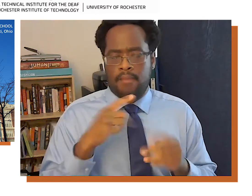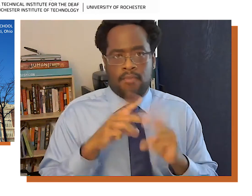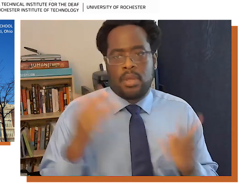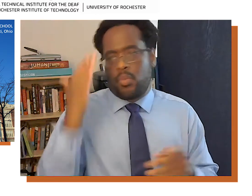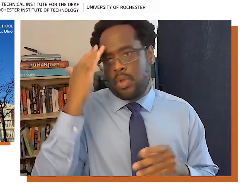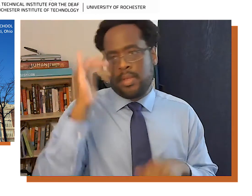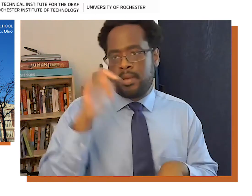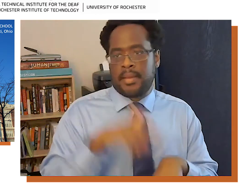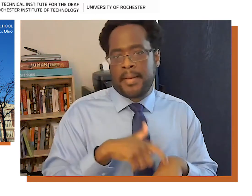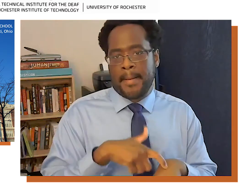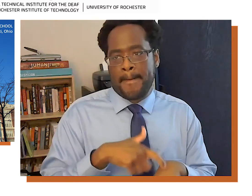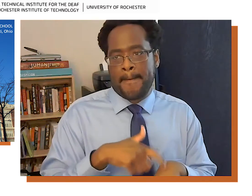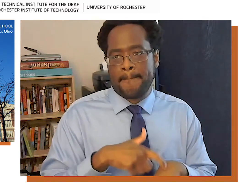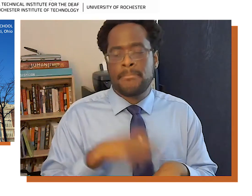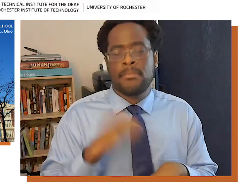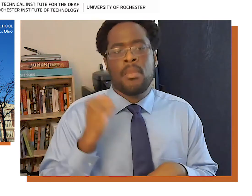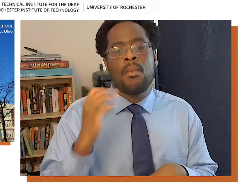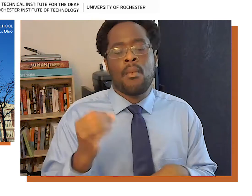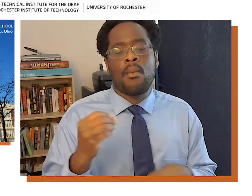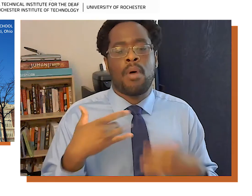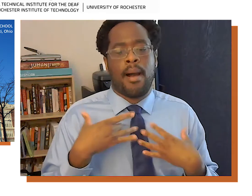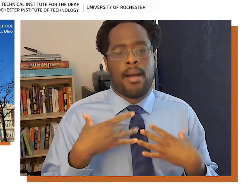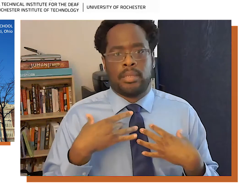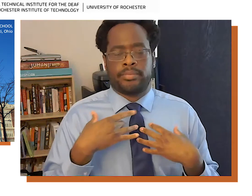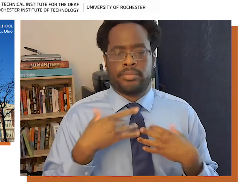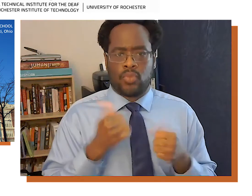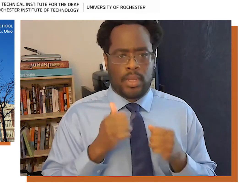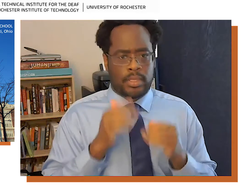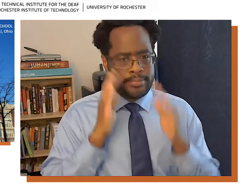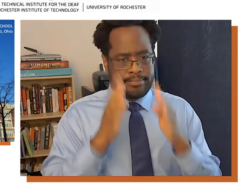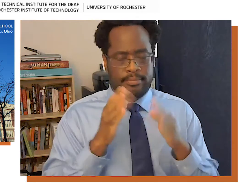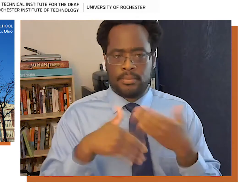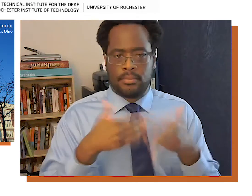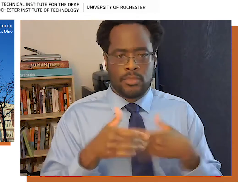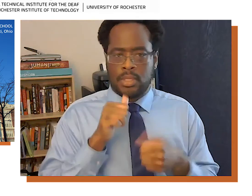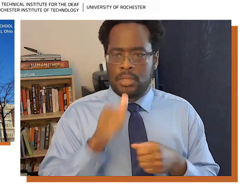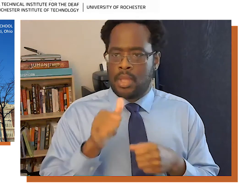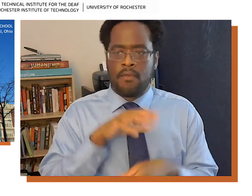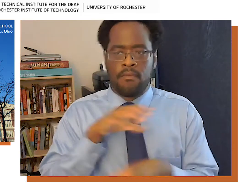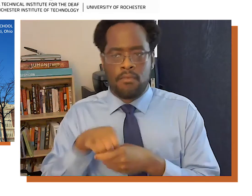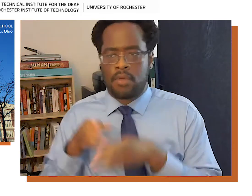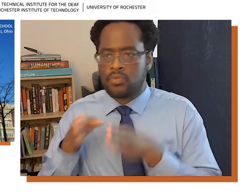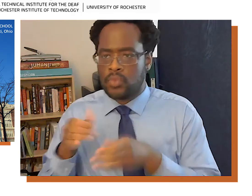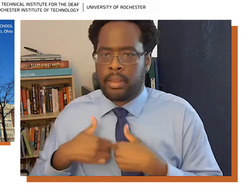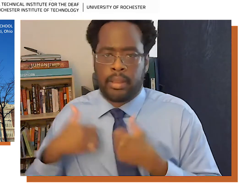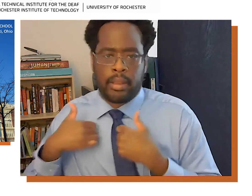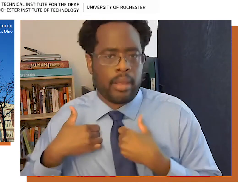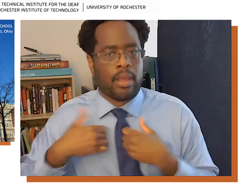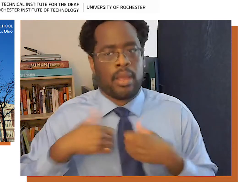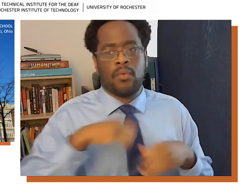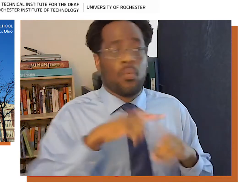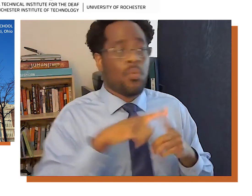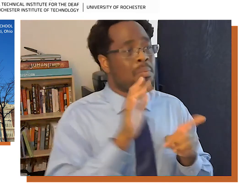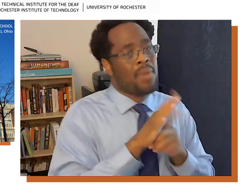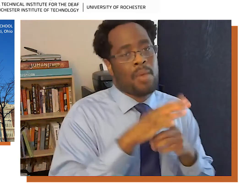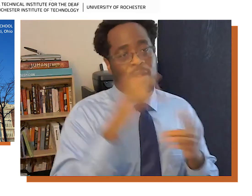I was very aware at that time of the different identities, and so I knew that I could get off track easily from my academics.